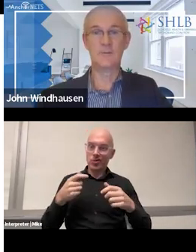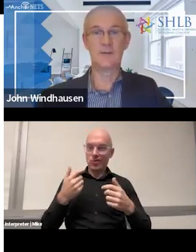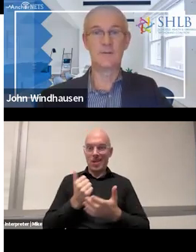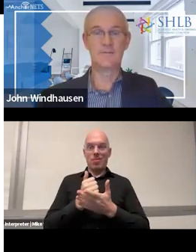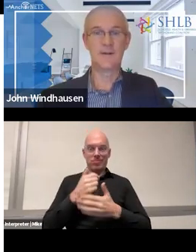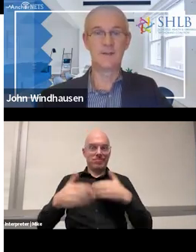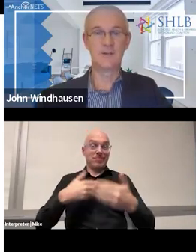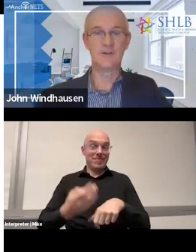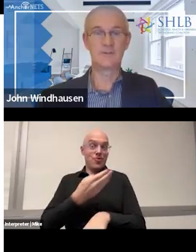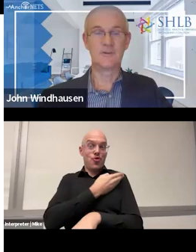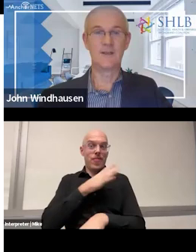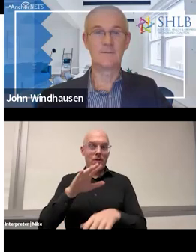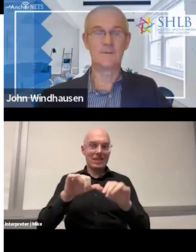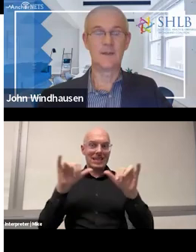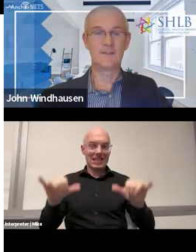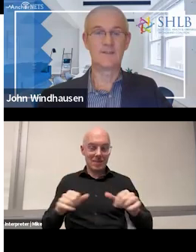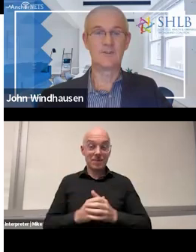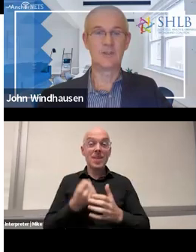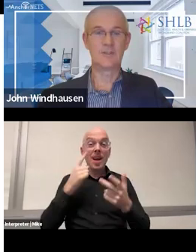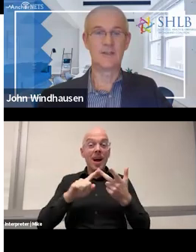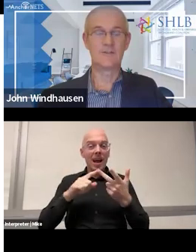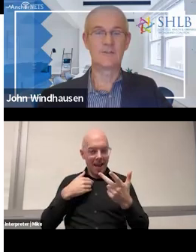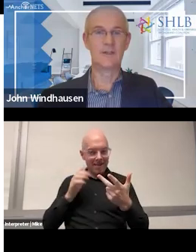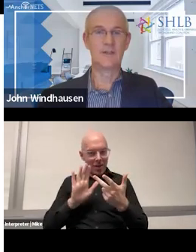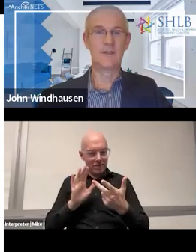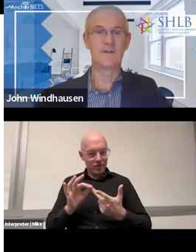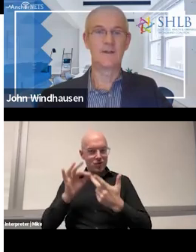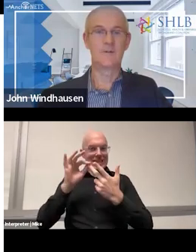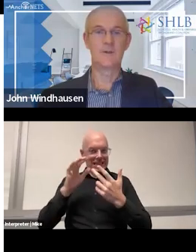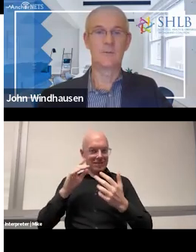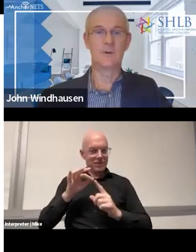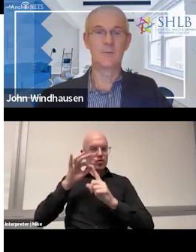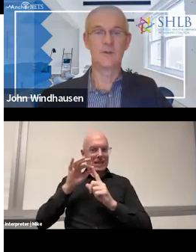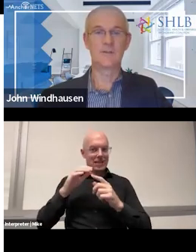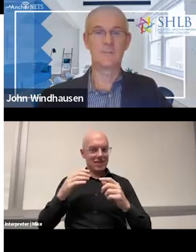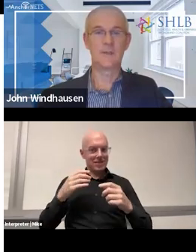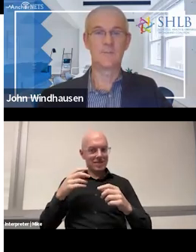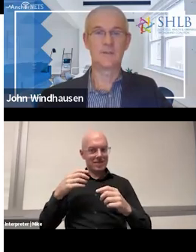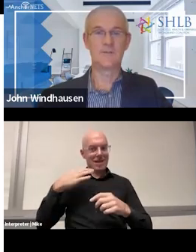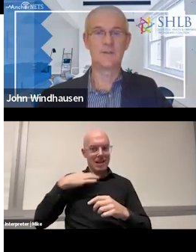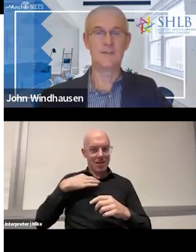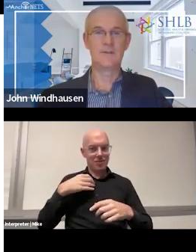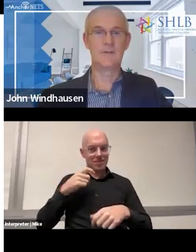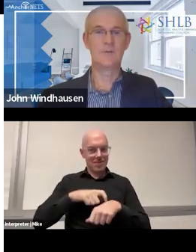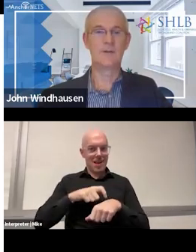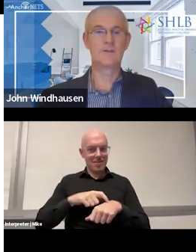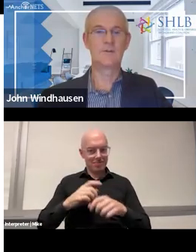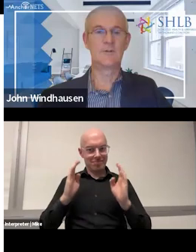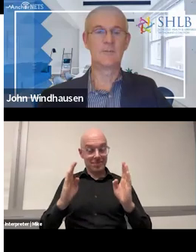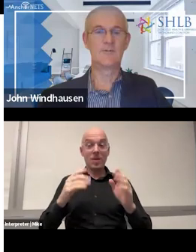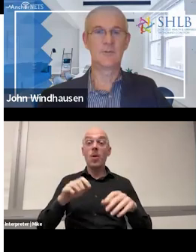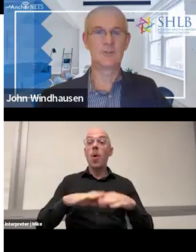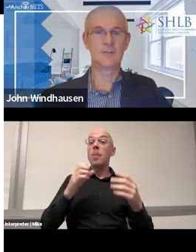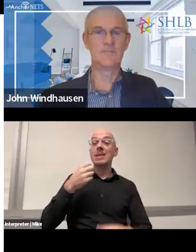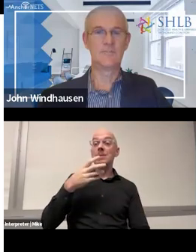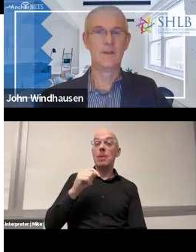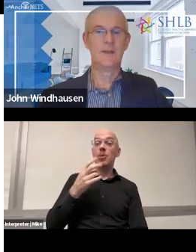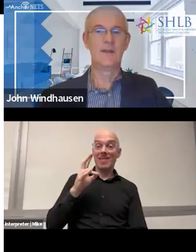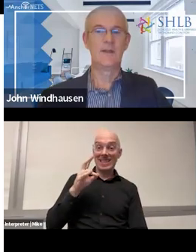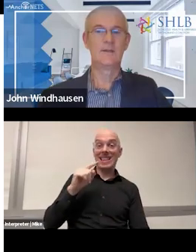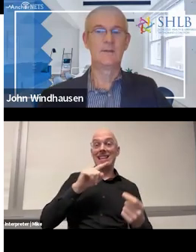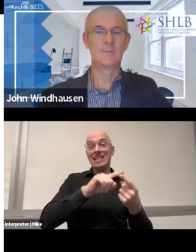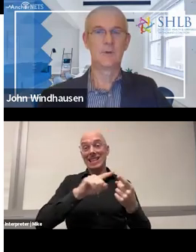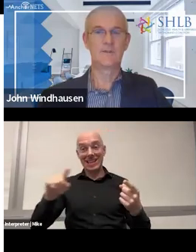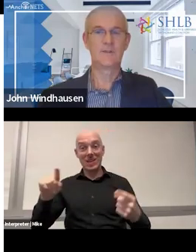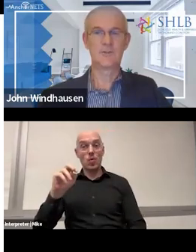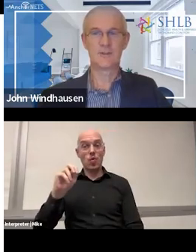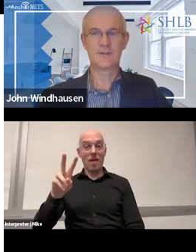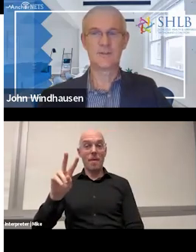John Windhausen: The filing window is different from the E-rate filing window. So the Fcc. Just announced. The filing window will open on September 17, th and run until November first, st